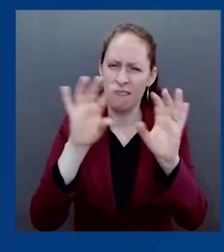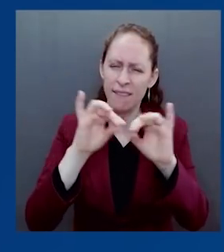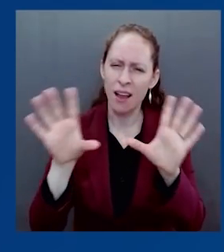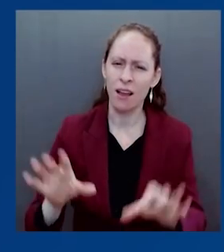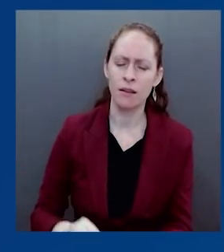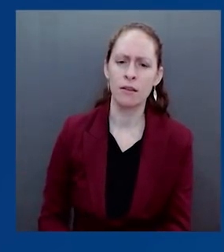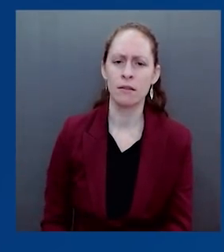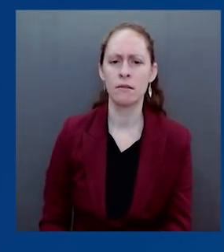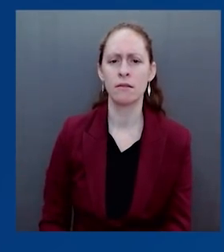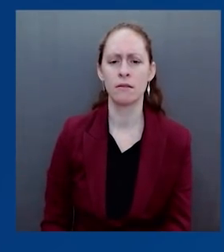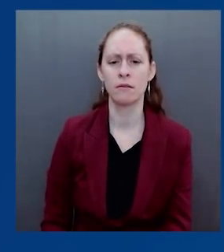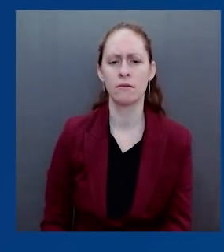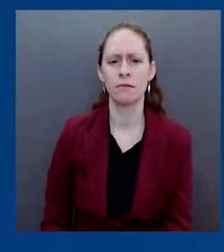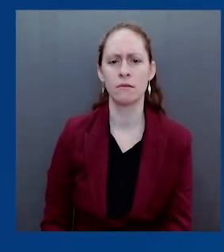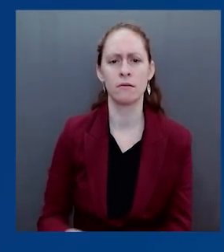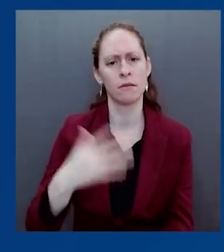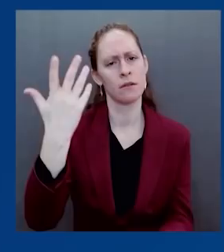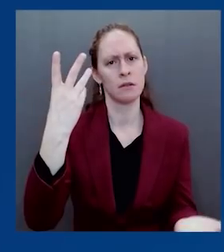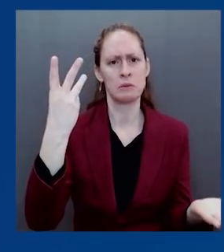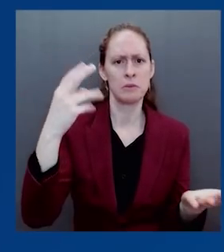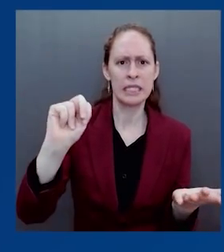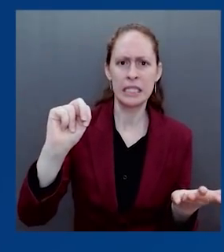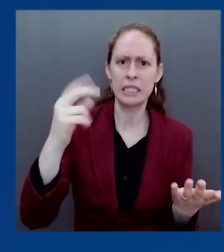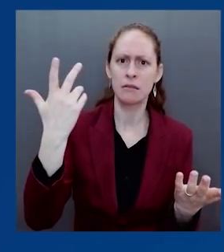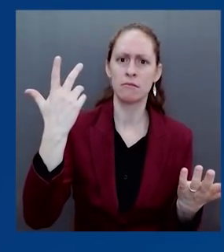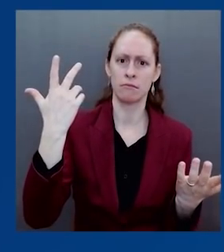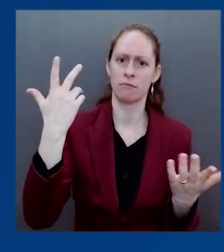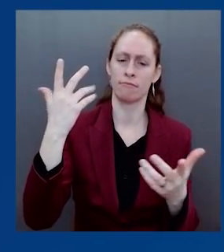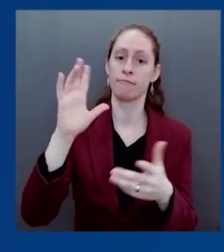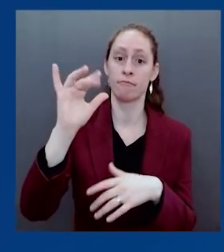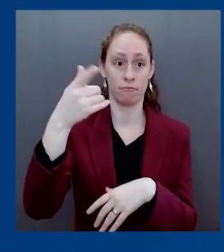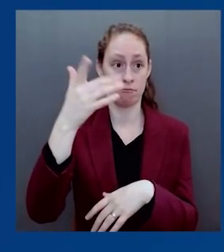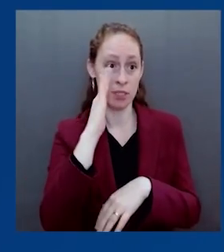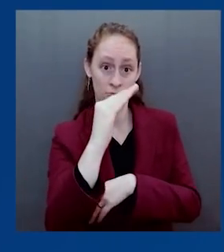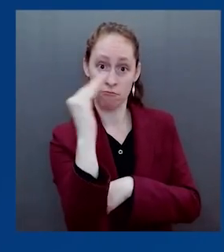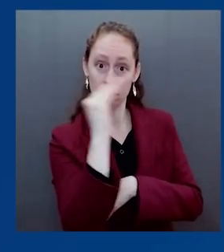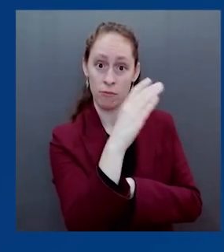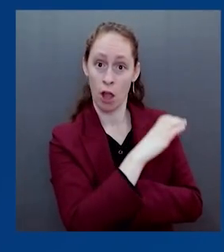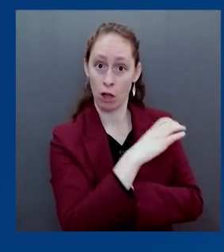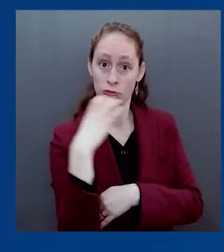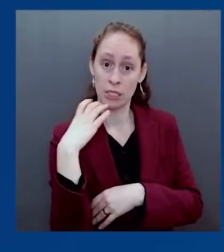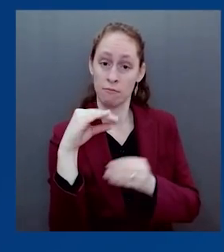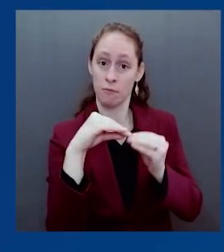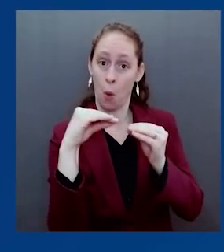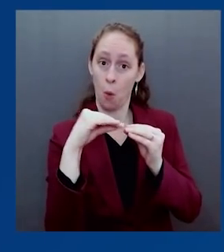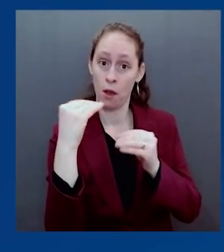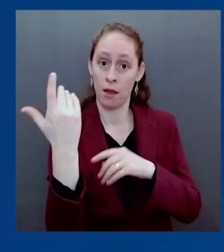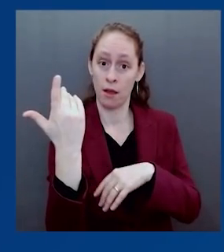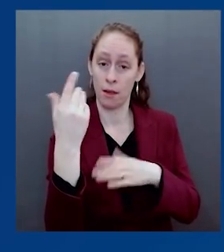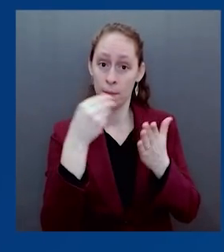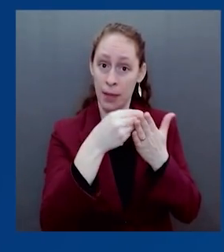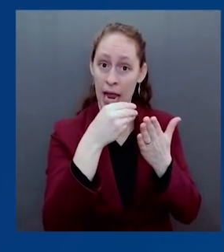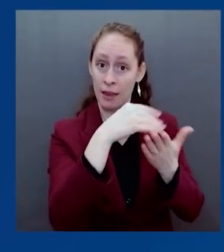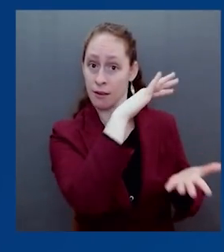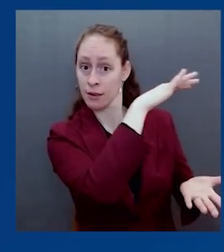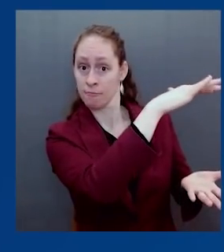with regard to timing, in terms of asking Congress for more money to fund the -- this effort?